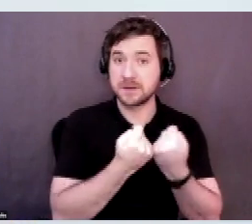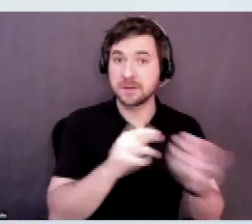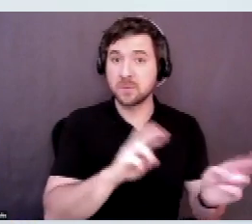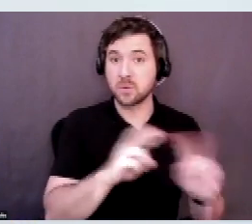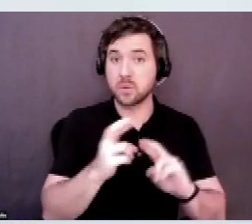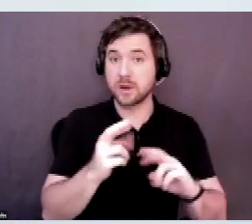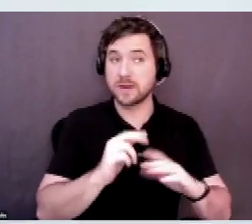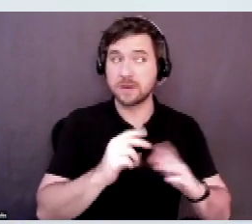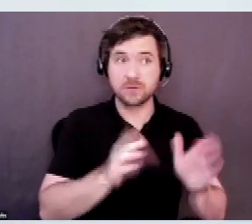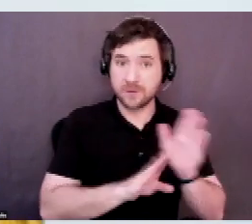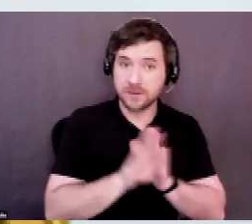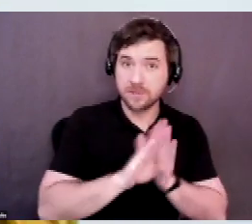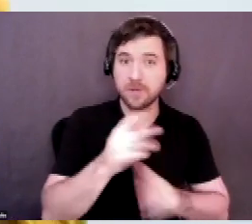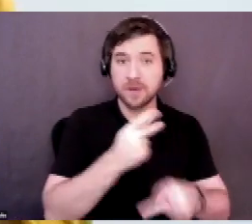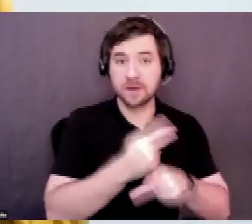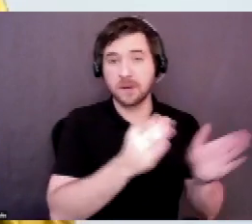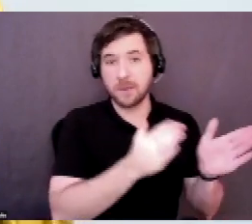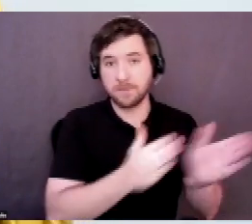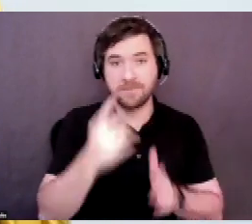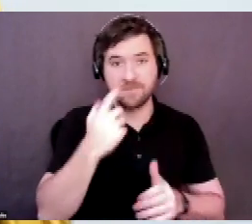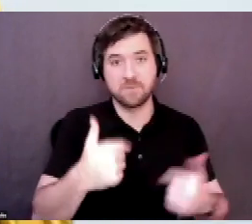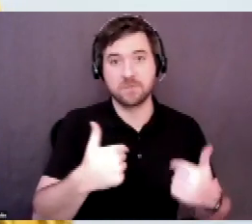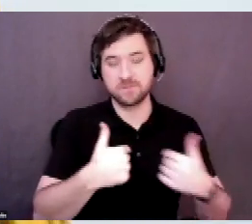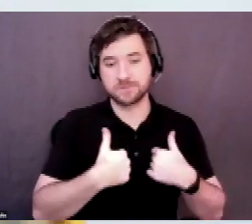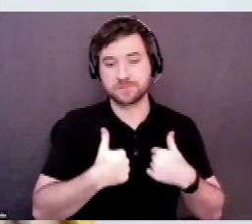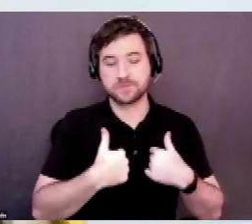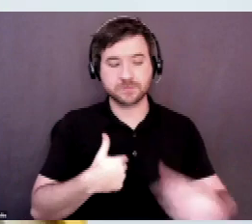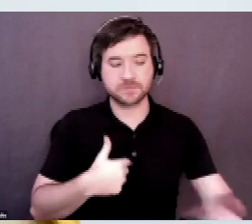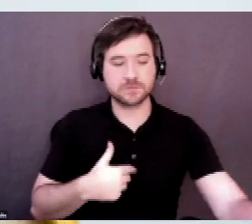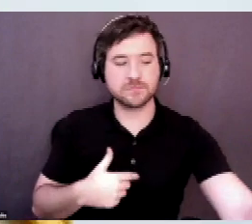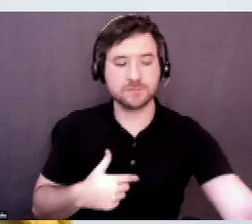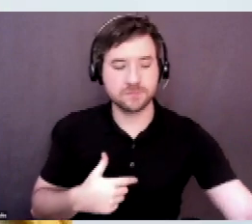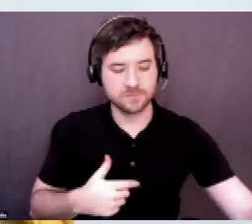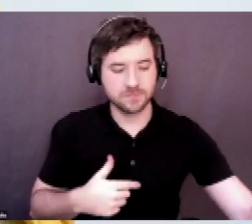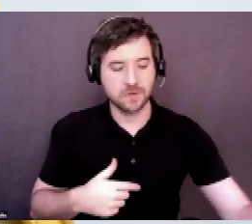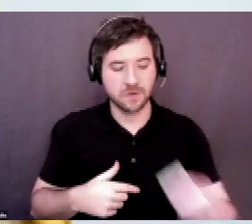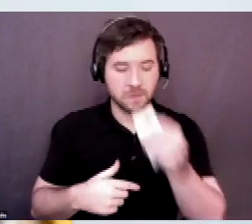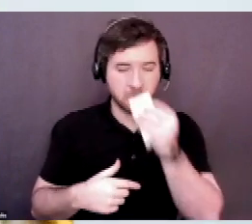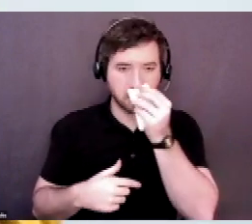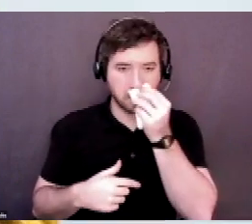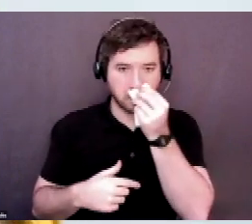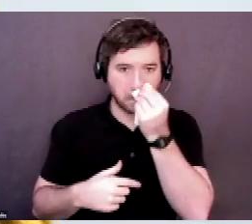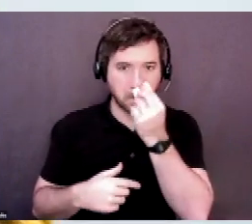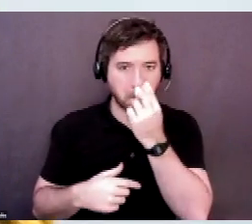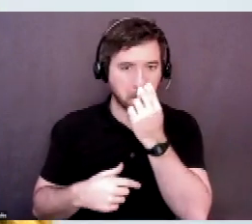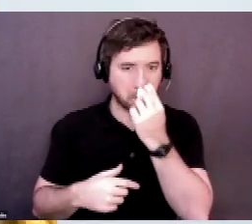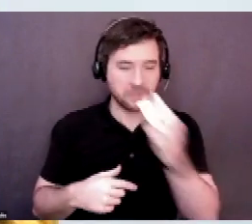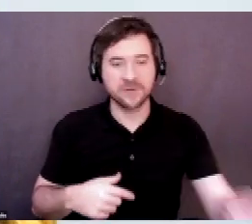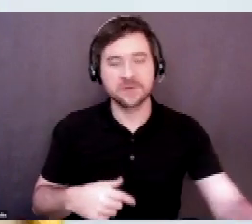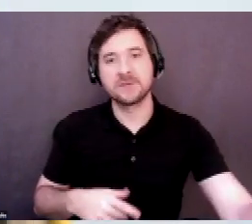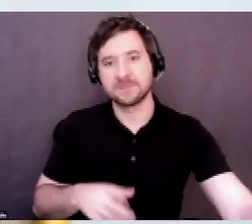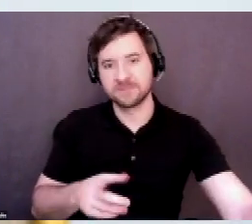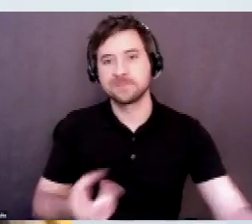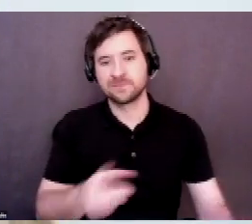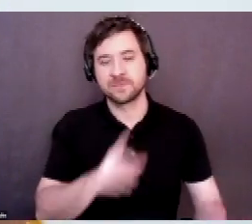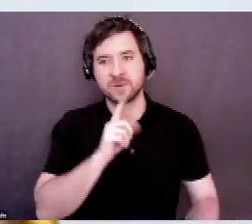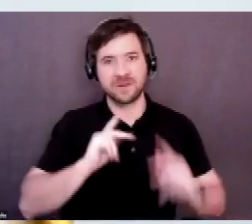which was both mostly the physical part of it and the needs really came from me. Right. Like I would say, I need this,